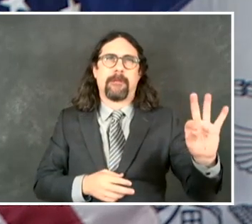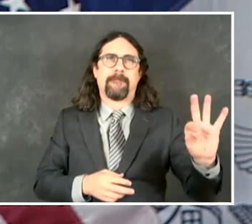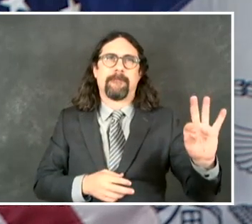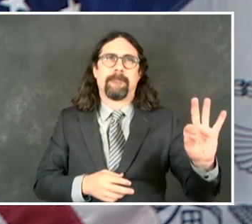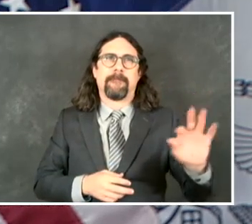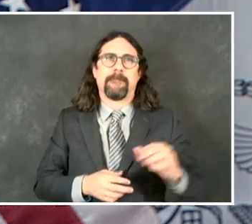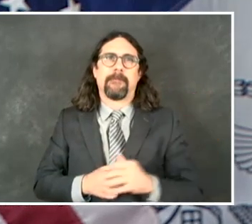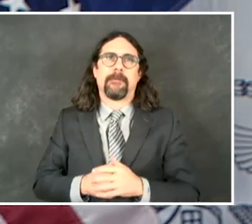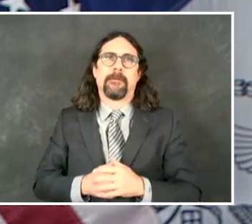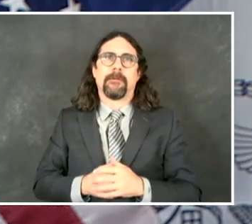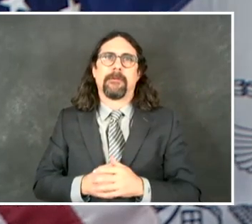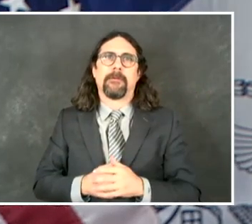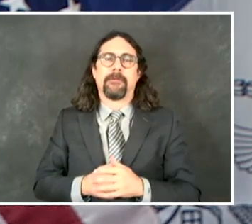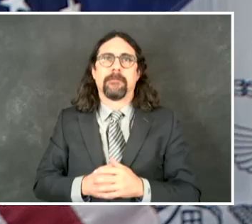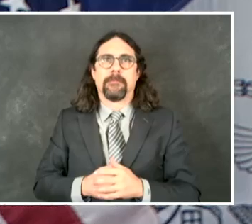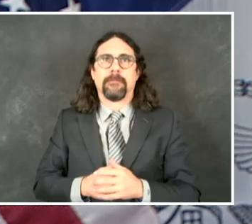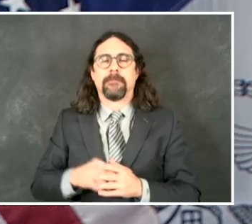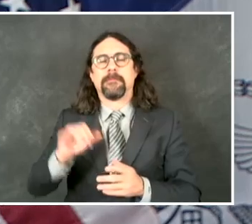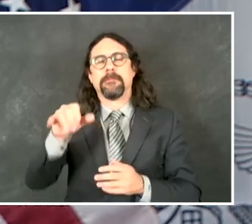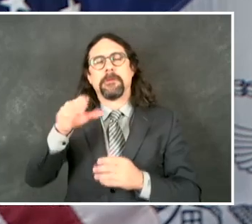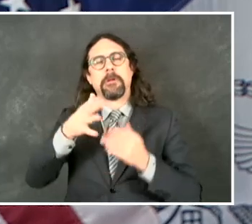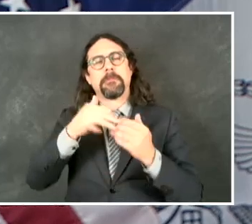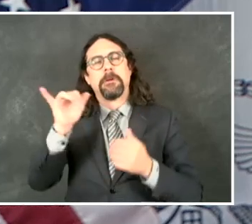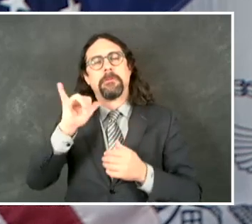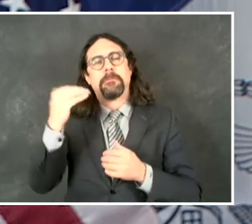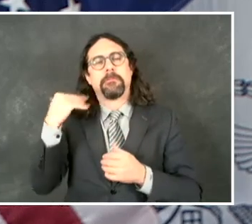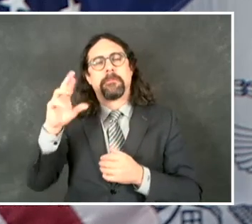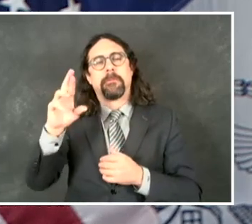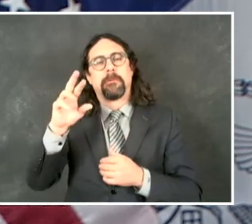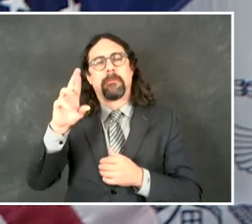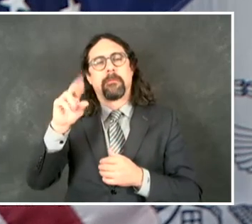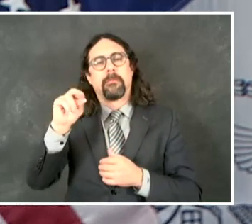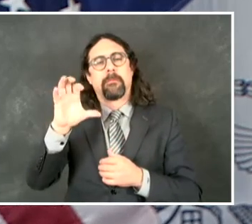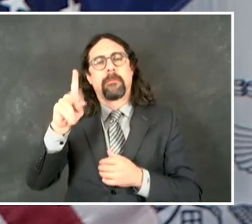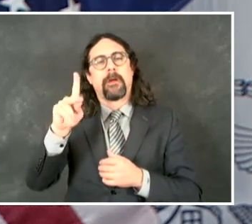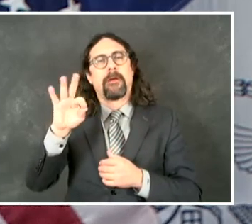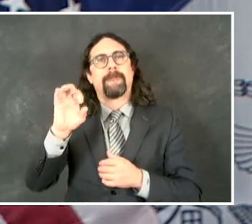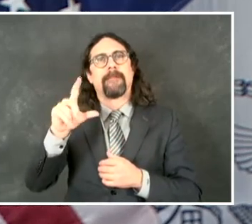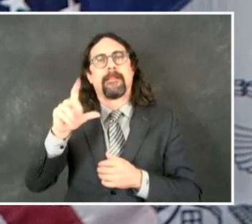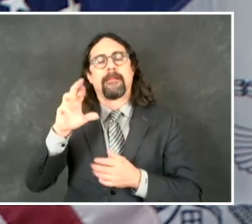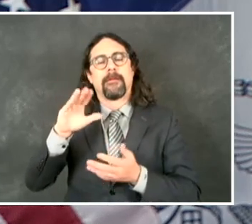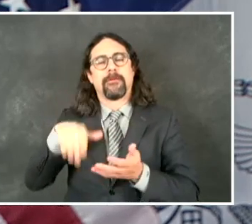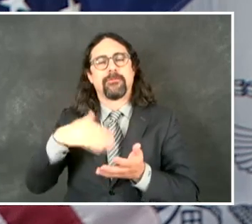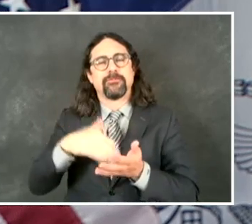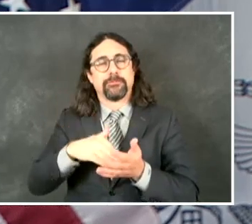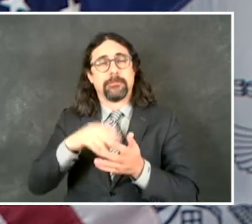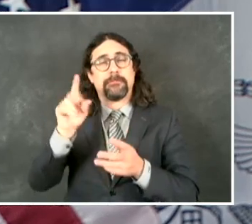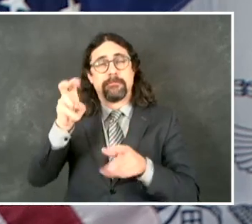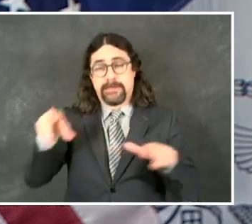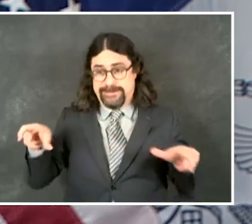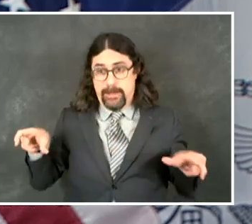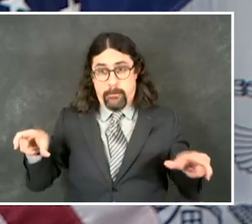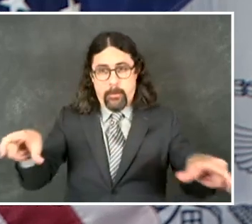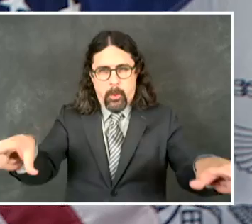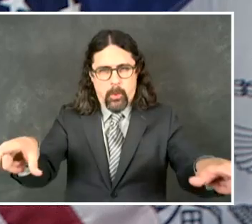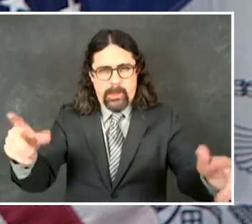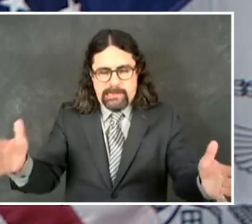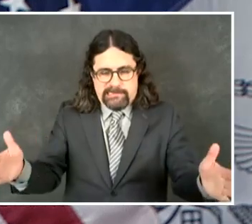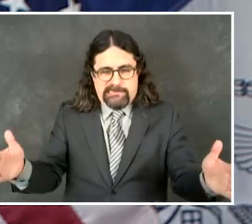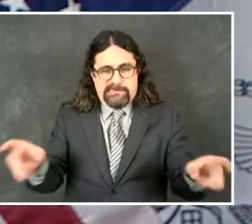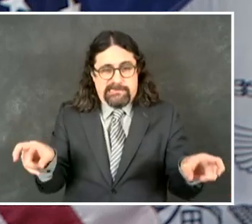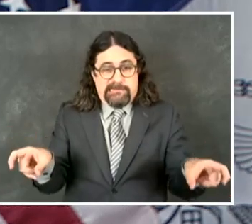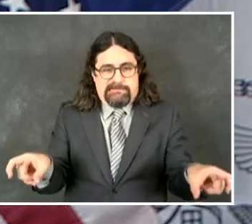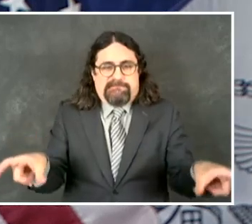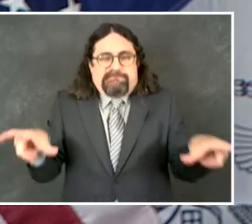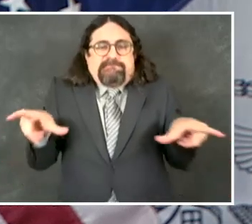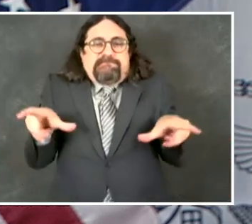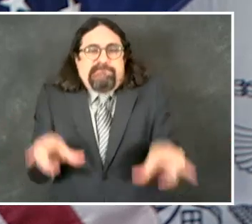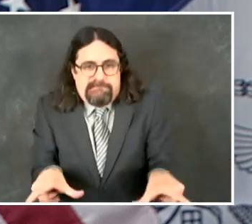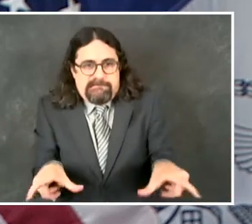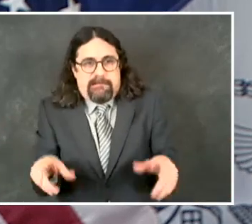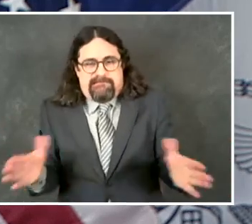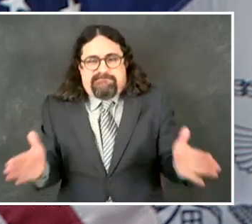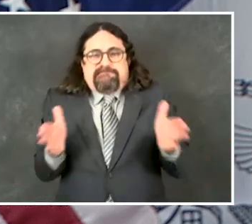PROPER KIND OF